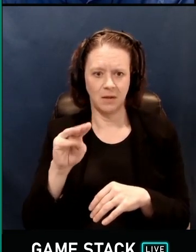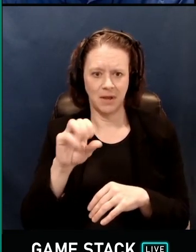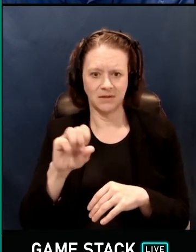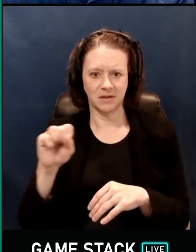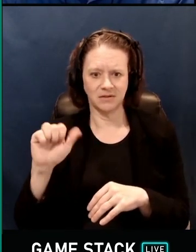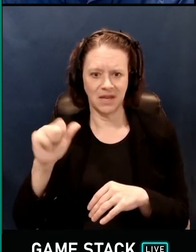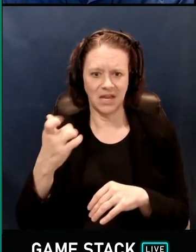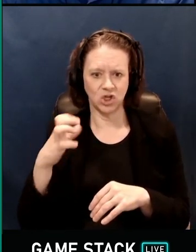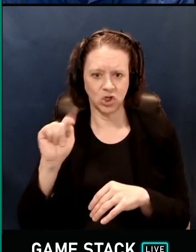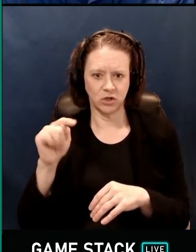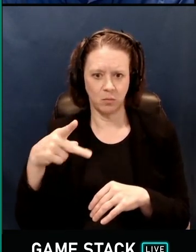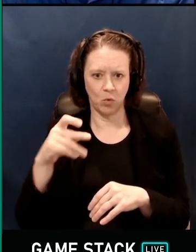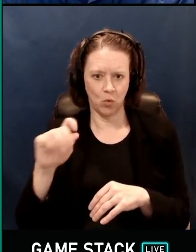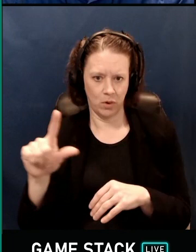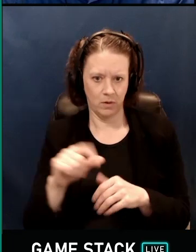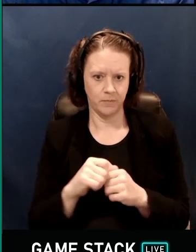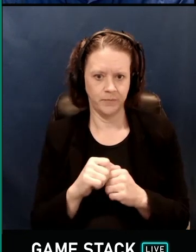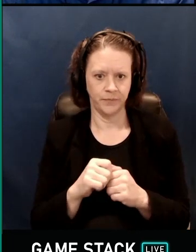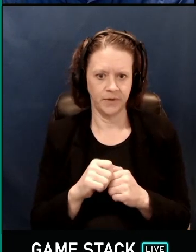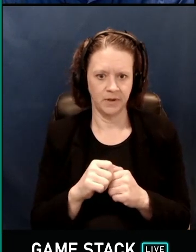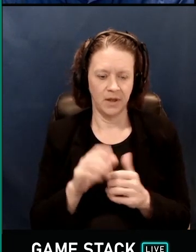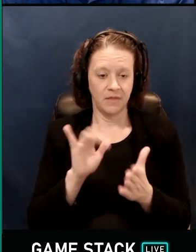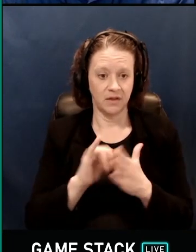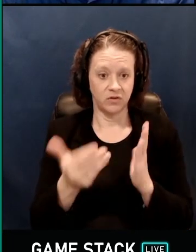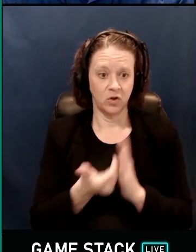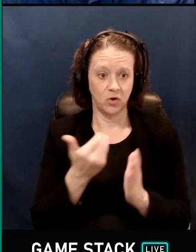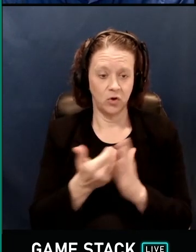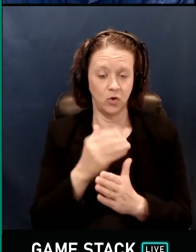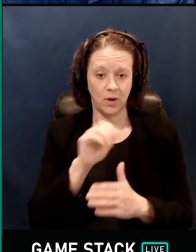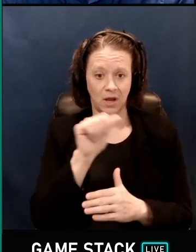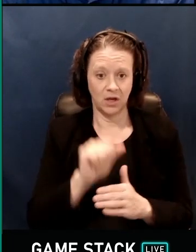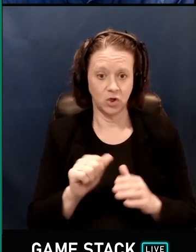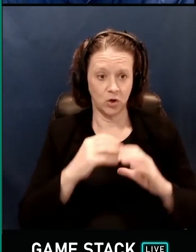It's a new Azure Pipeline feature added last summer.